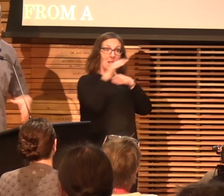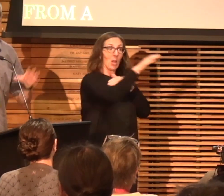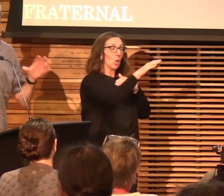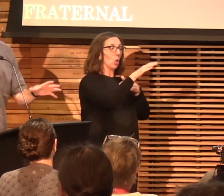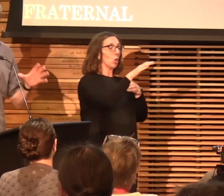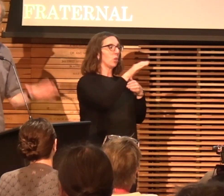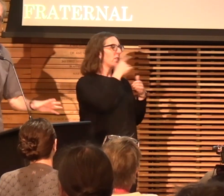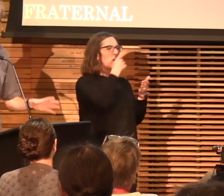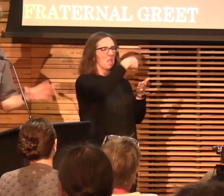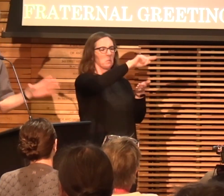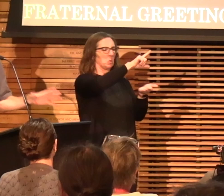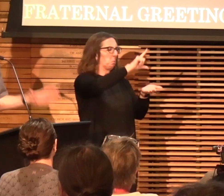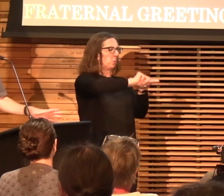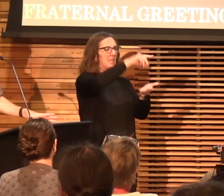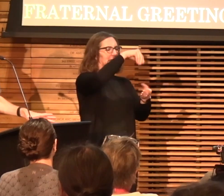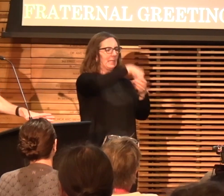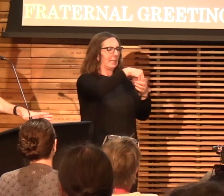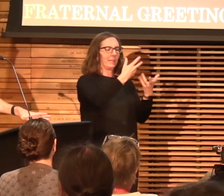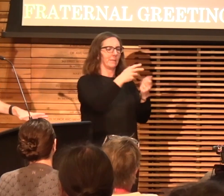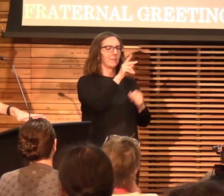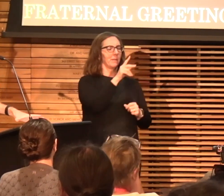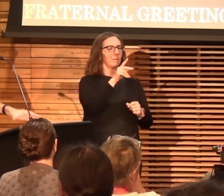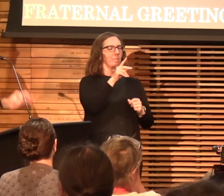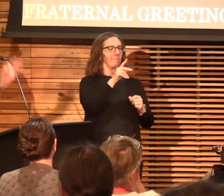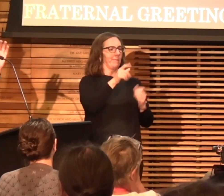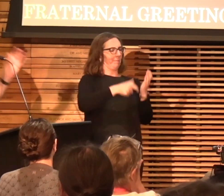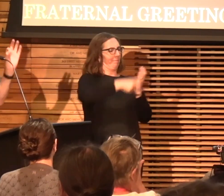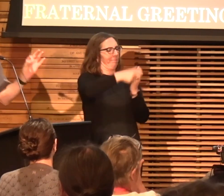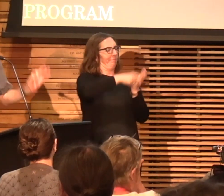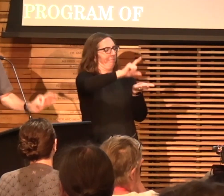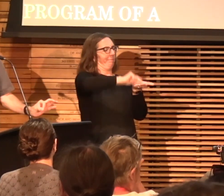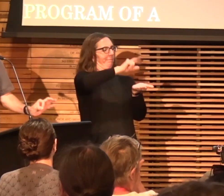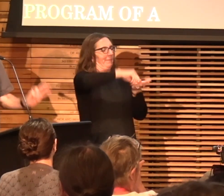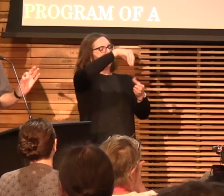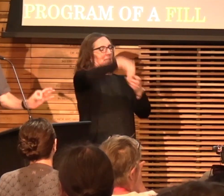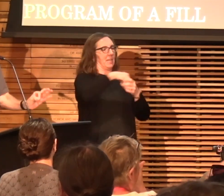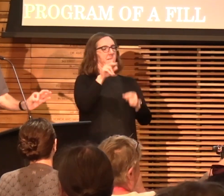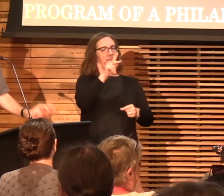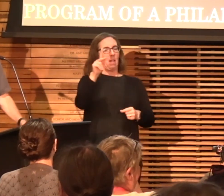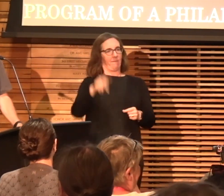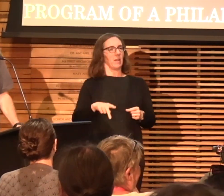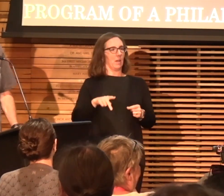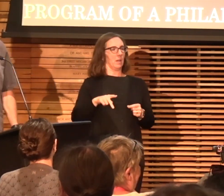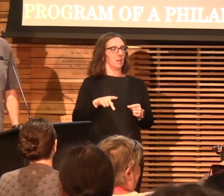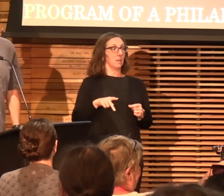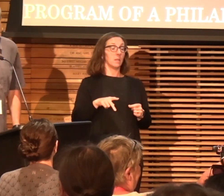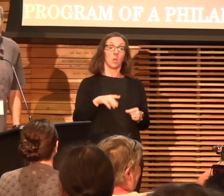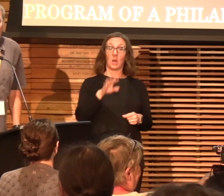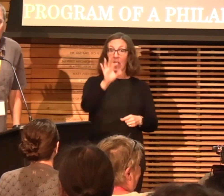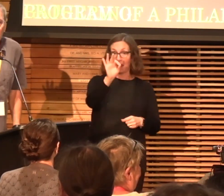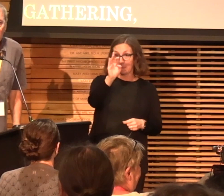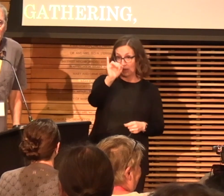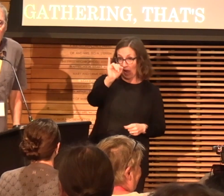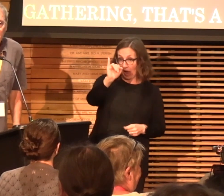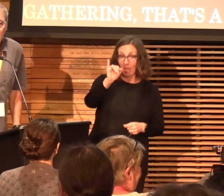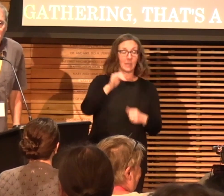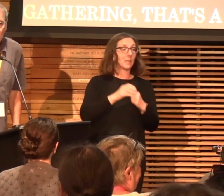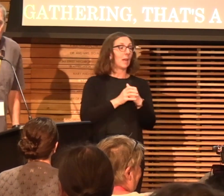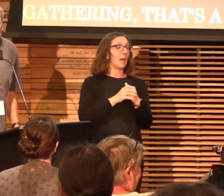of a Philadelphia Communist Party gathering. That's a bridge too far for the FBI and for the House on American Activities Committee,